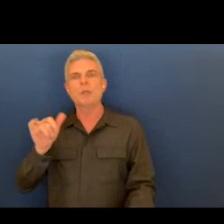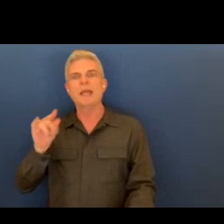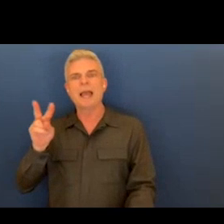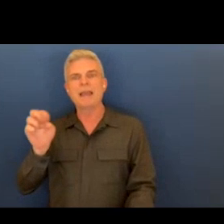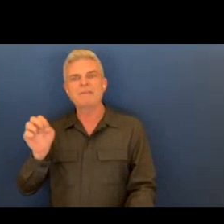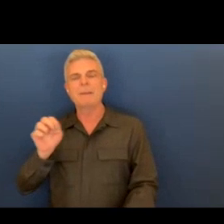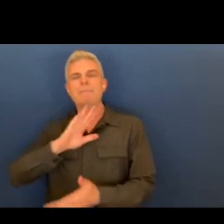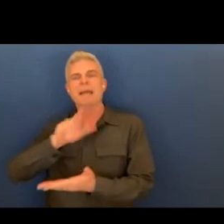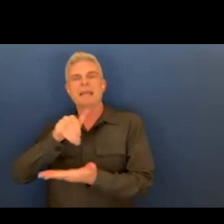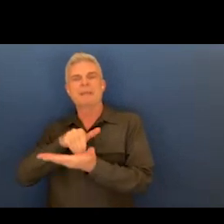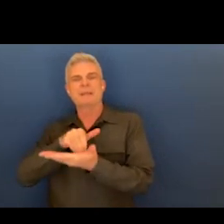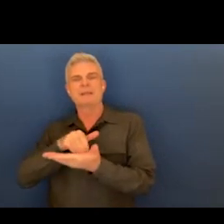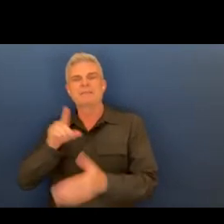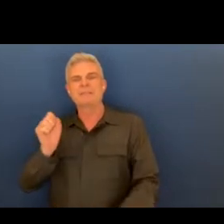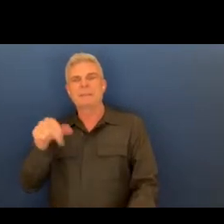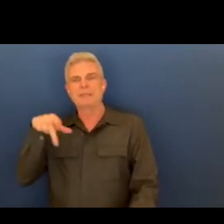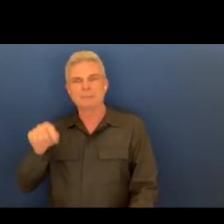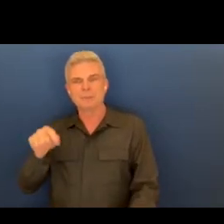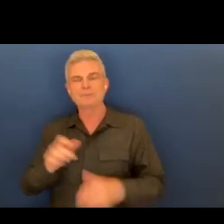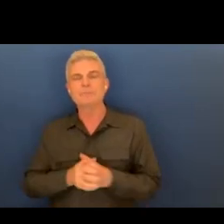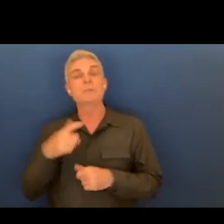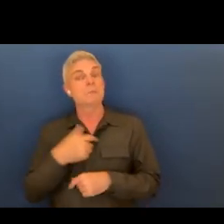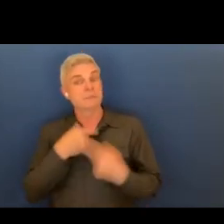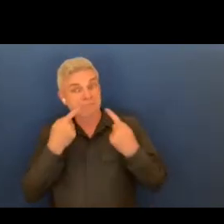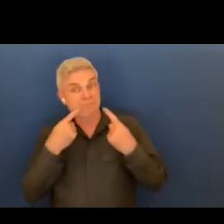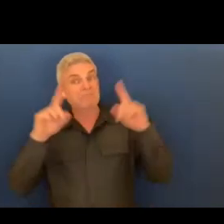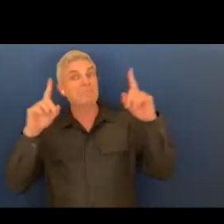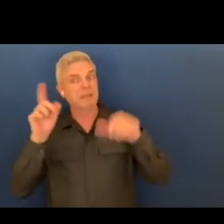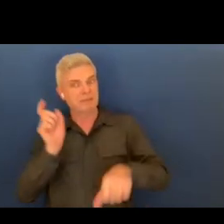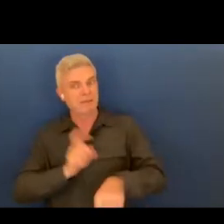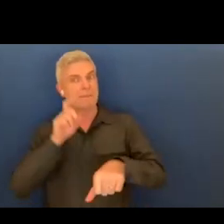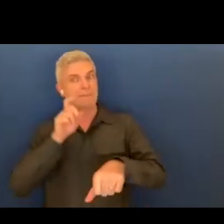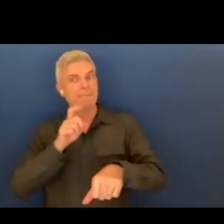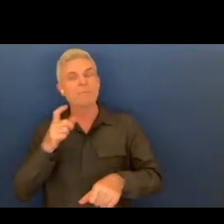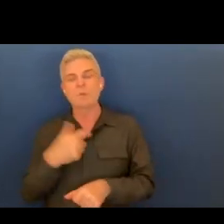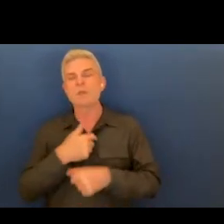We were successful and on time! We created a website working group,